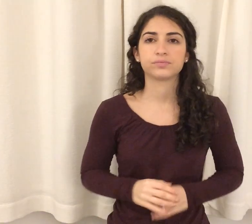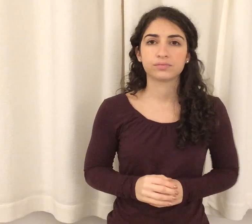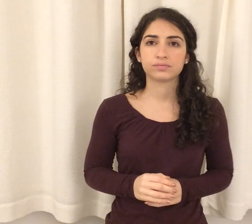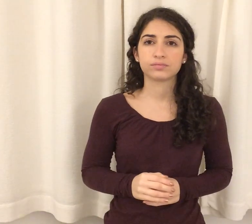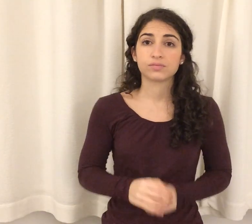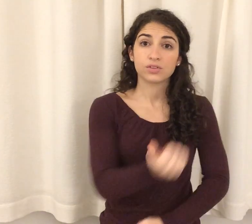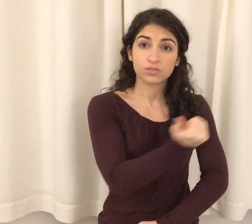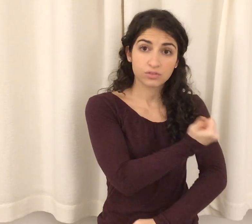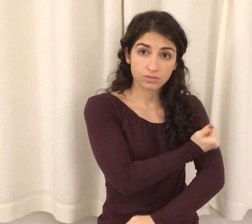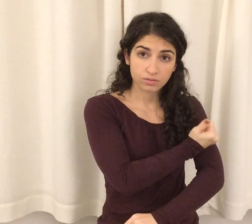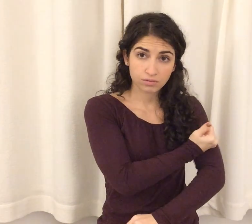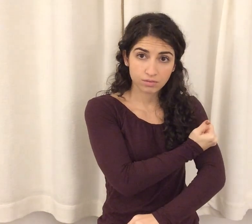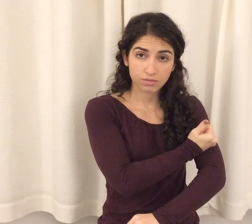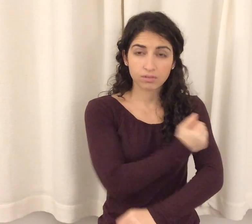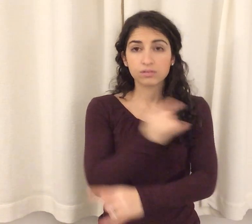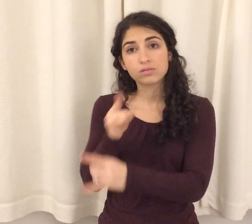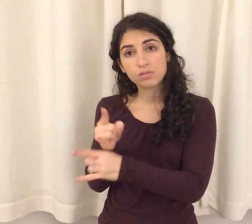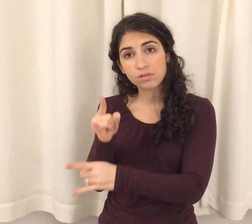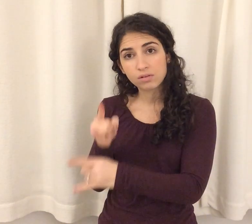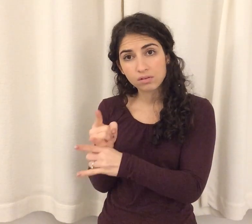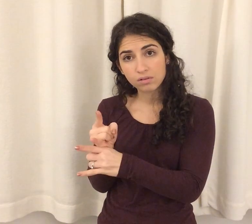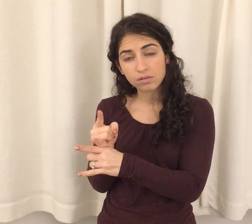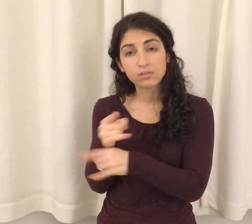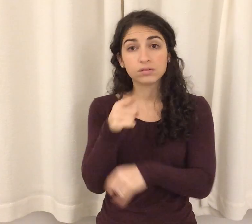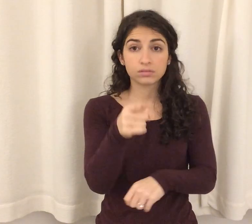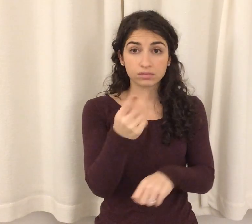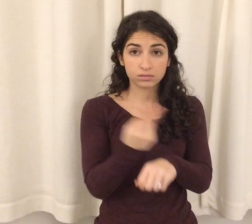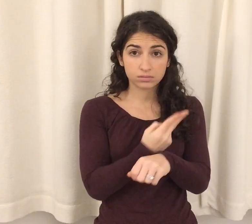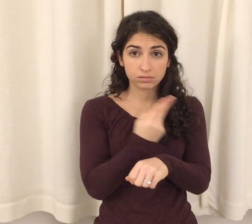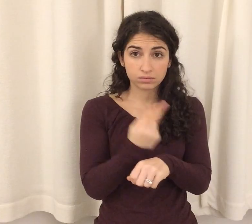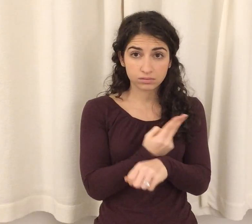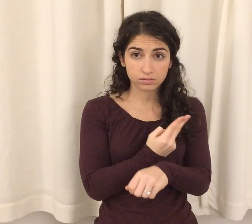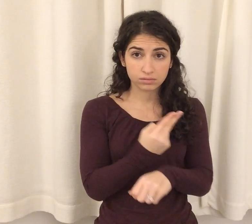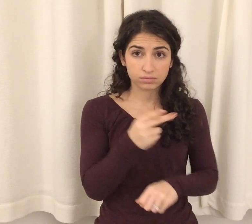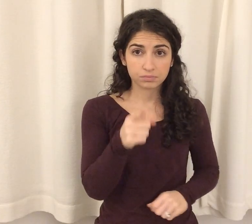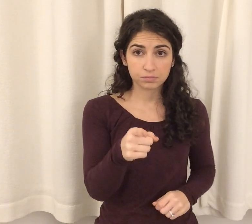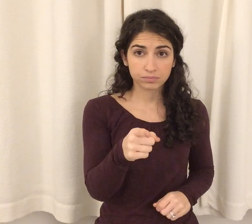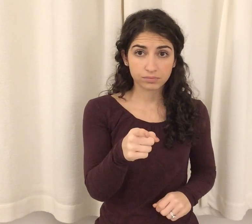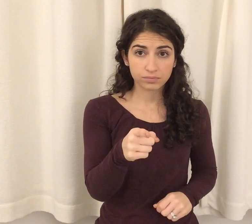Okay.. "Do you use drugs or alcohol?"